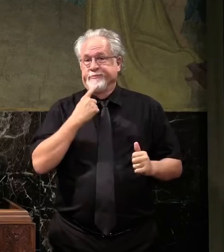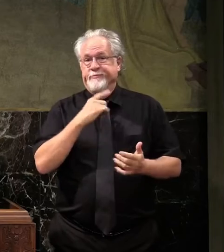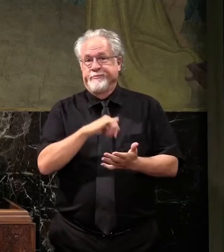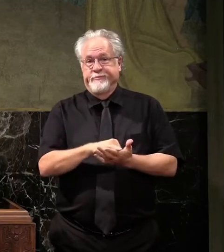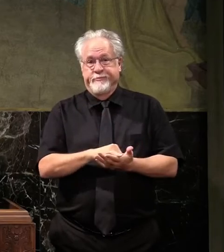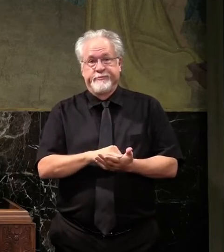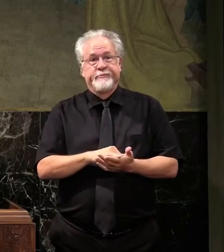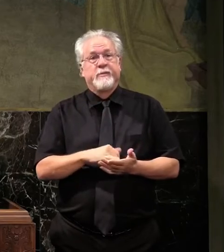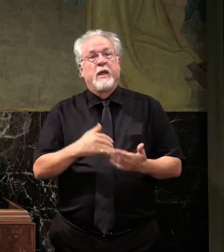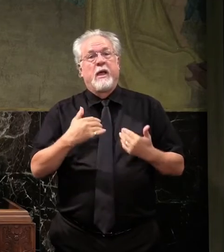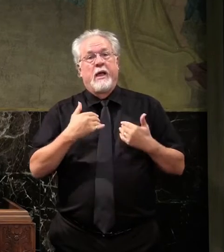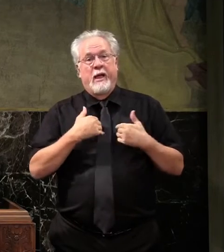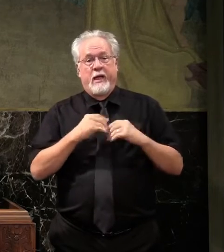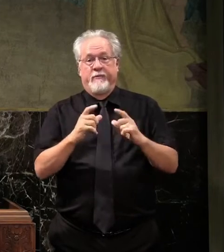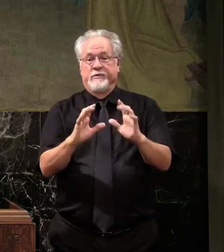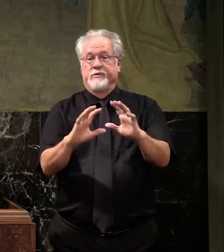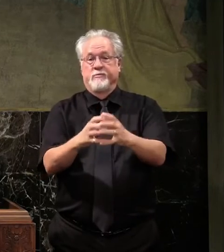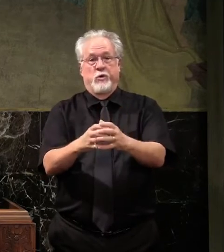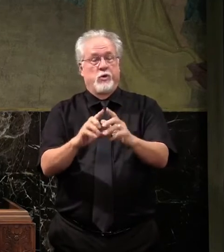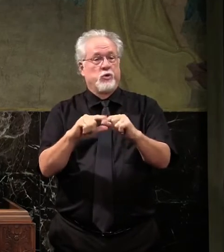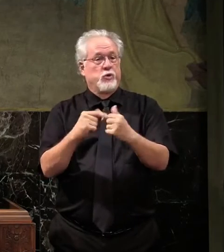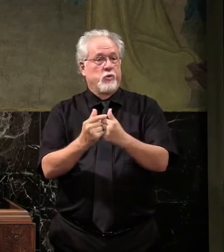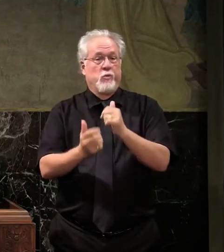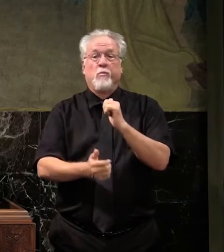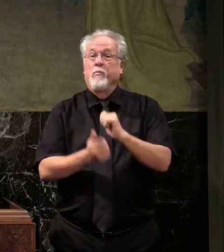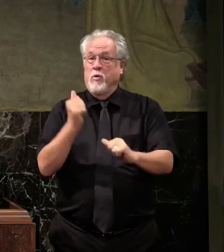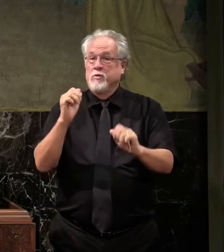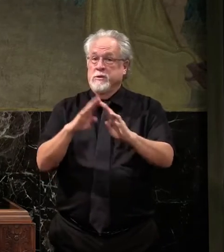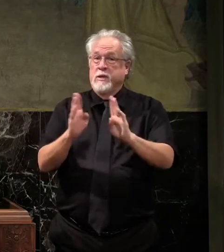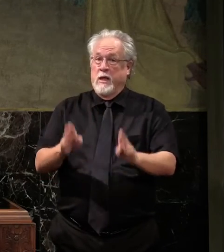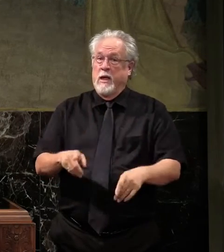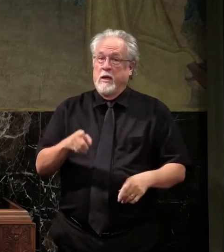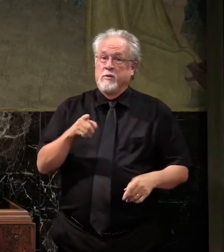is a relatively small group, mostly in the house who did everything in their